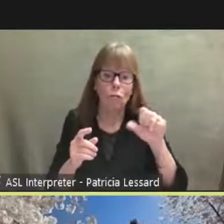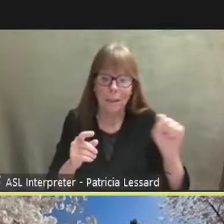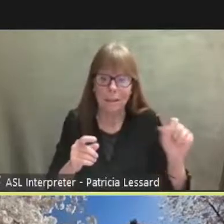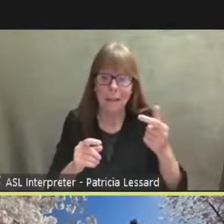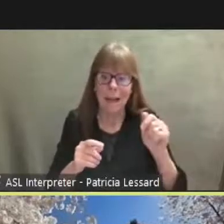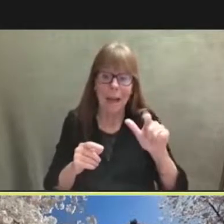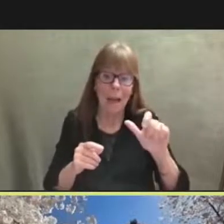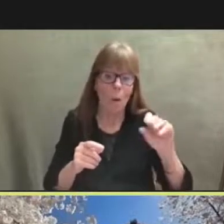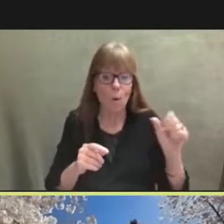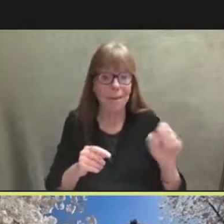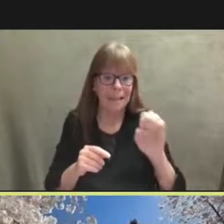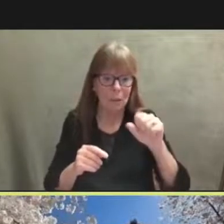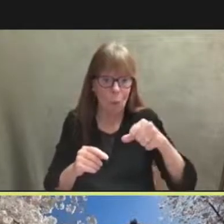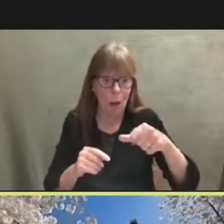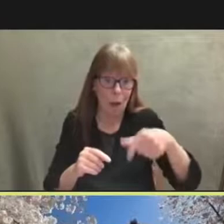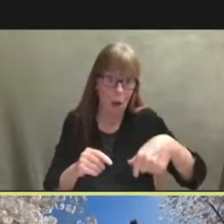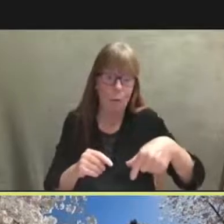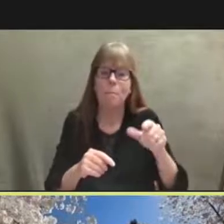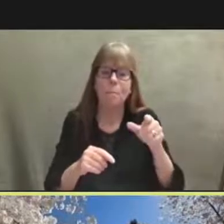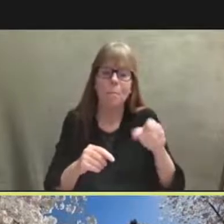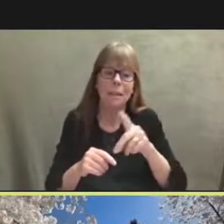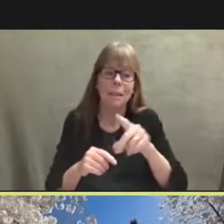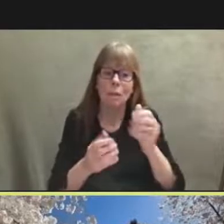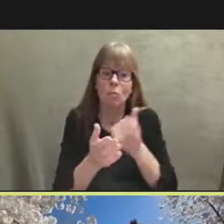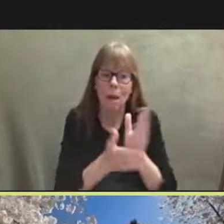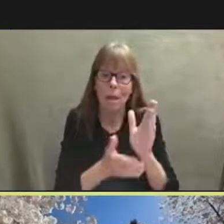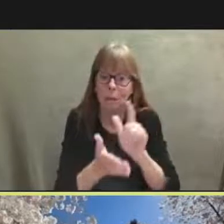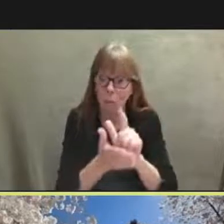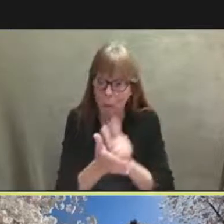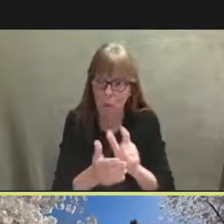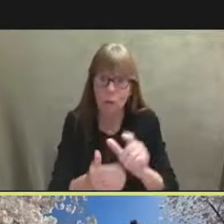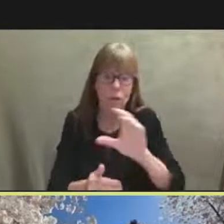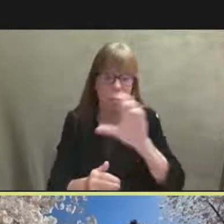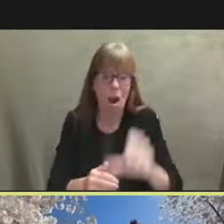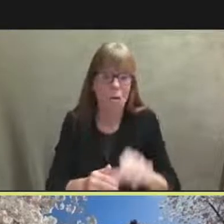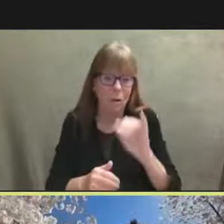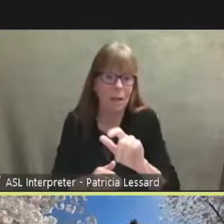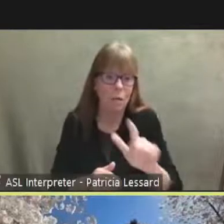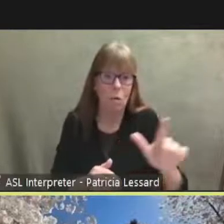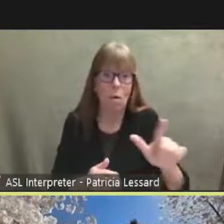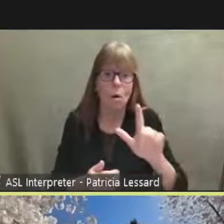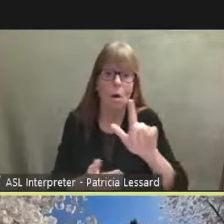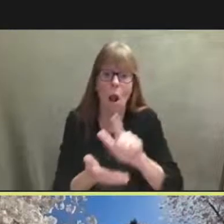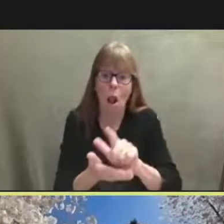rights attorney and shareholder in the Chicago, Illinois law firm of Robbins DiMonte, Ltd.